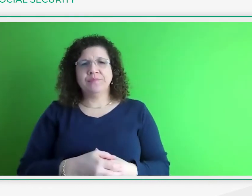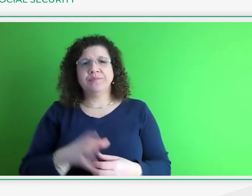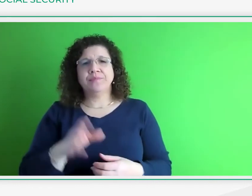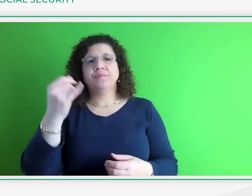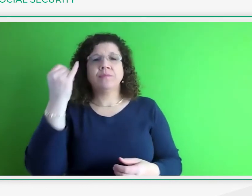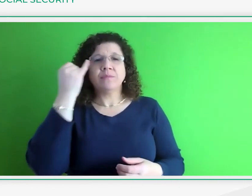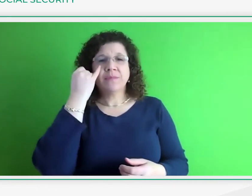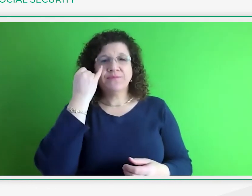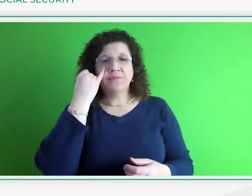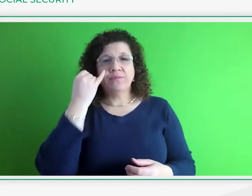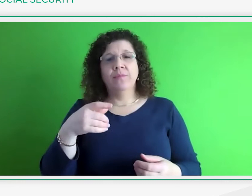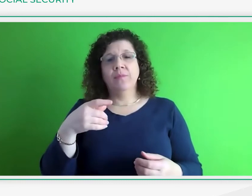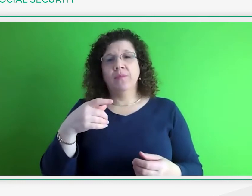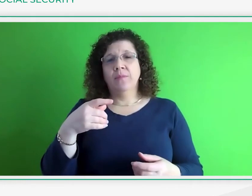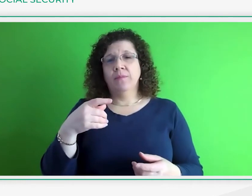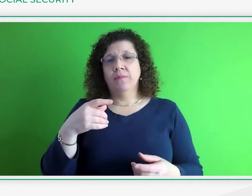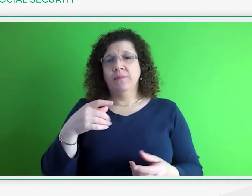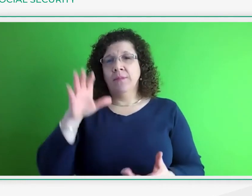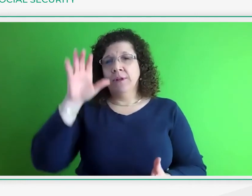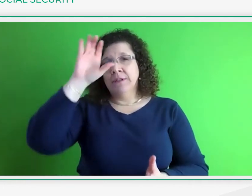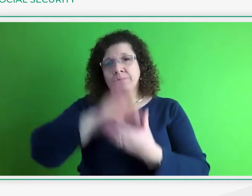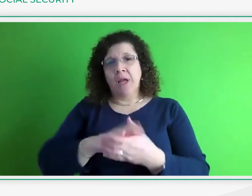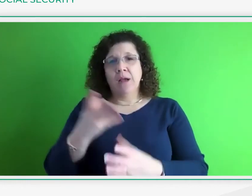So you have to figure out which one is the greater benefit.